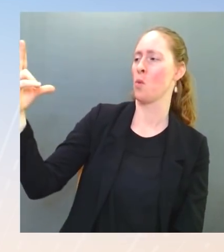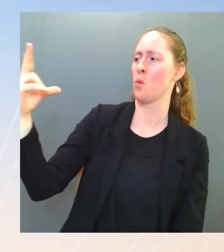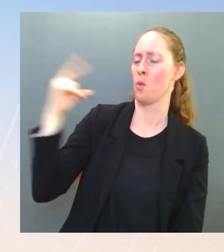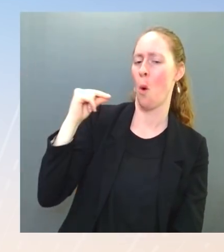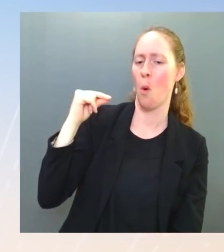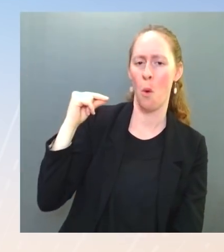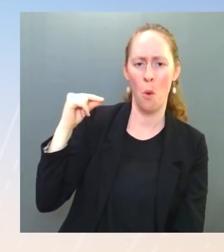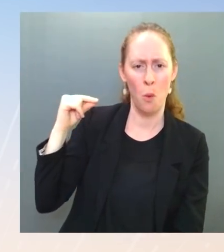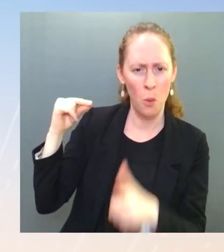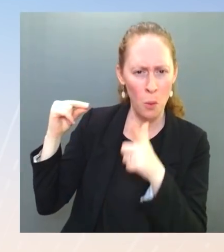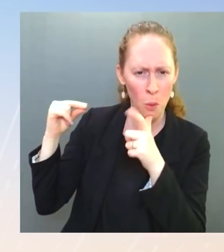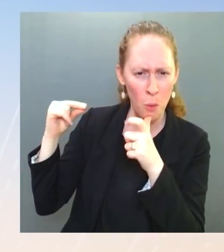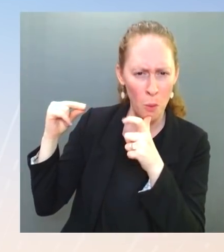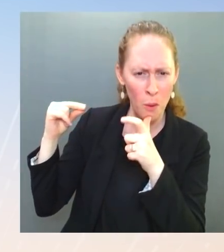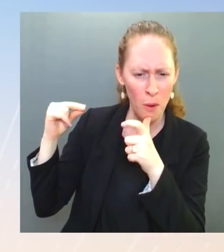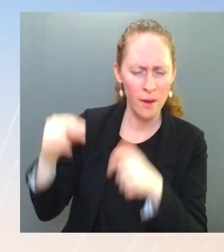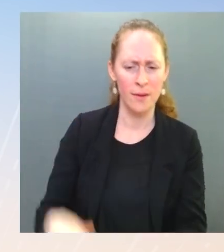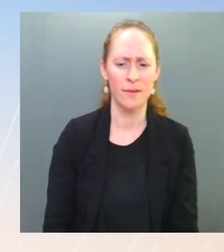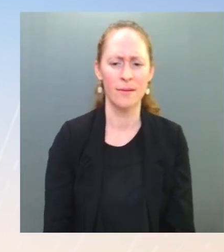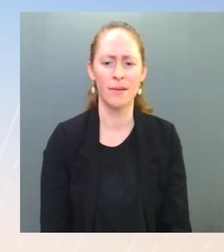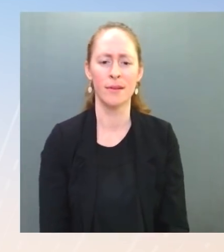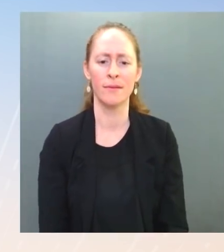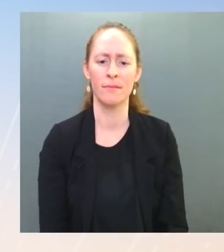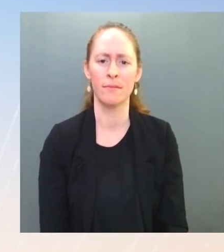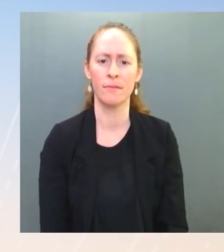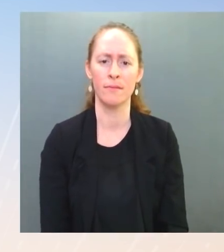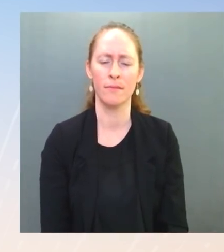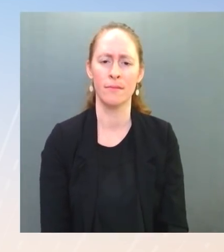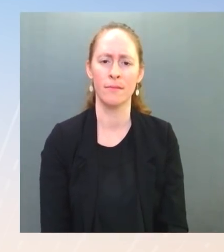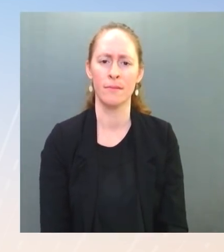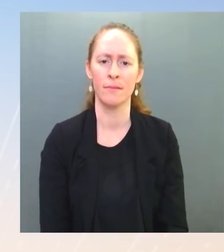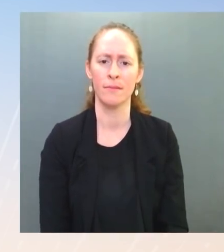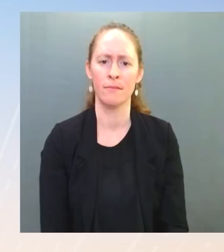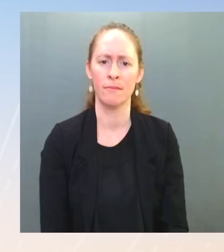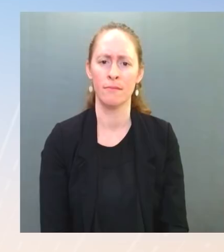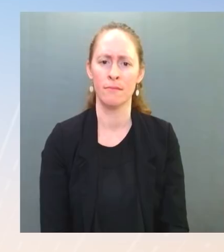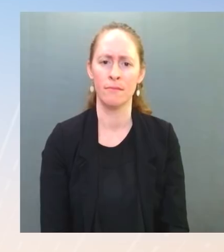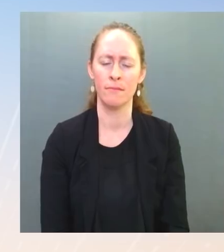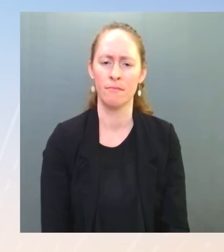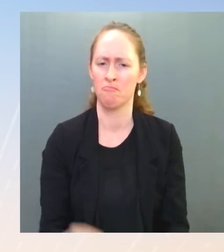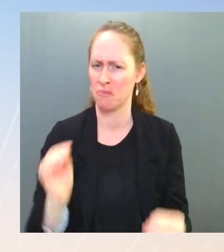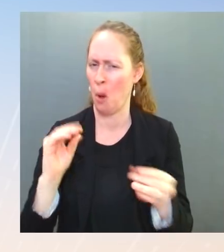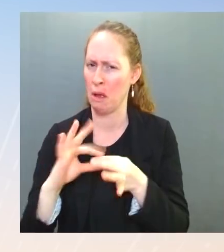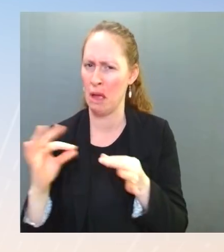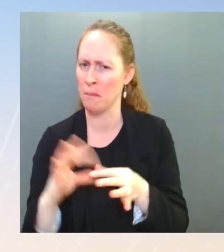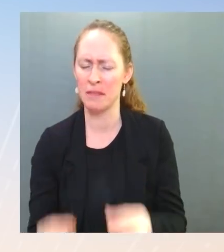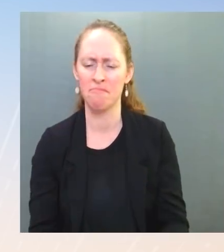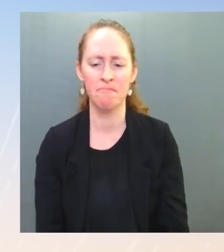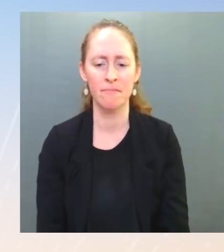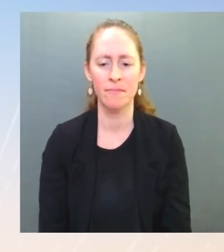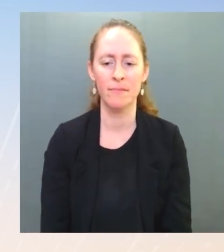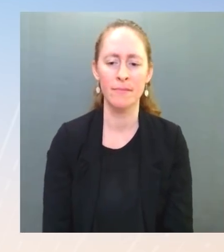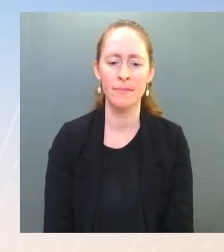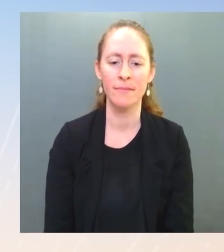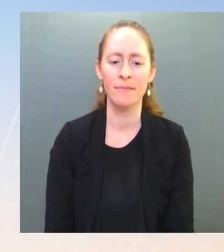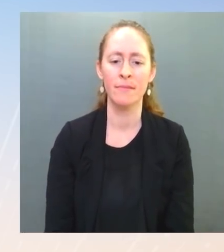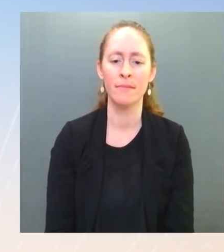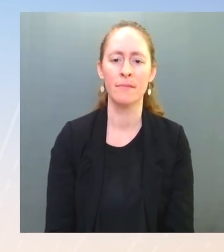that the administration agrees more needs to be done. The immigration system is broken. This was in response to a question about Democrats who don't want to lift it right now.